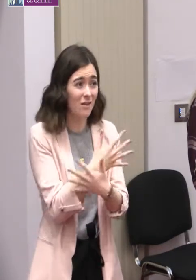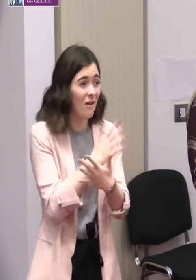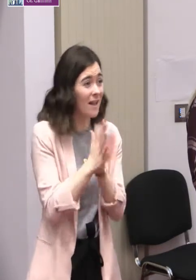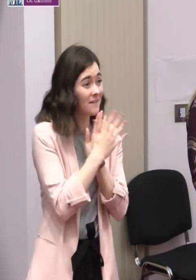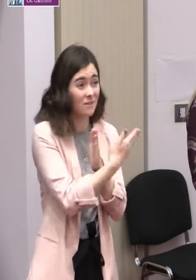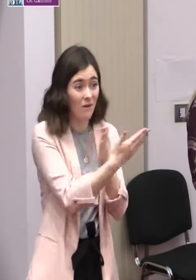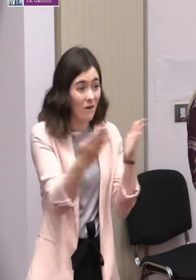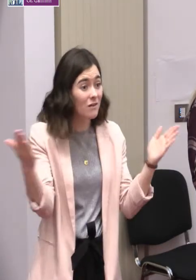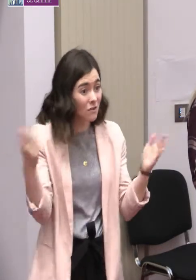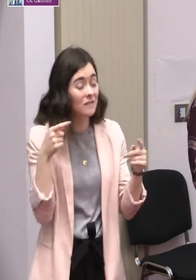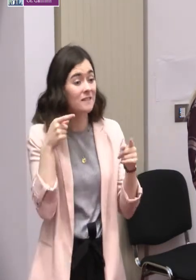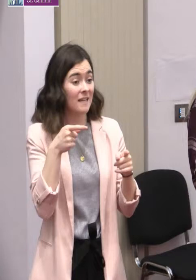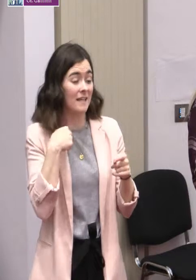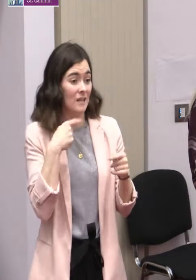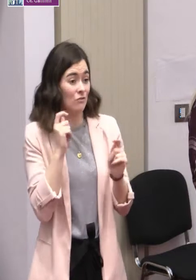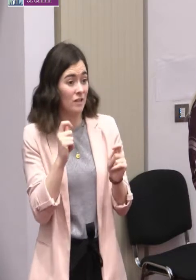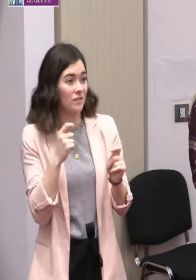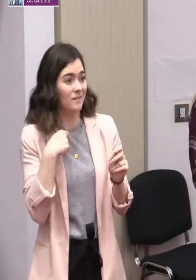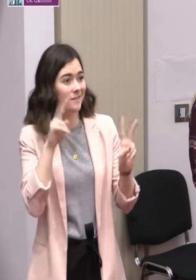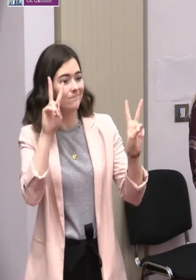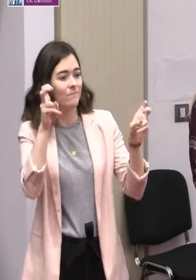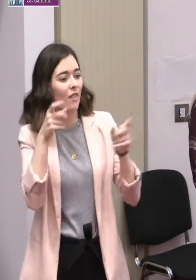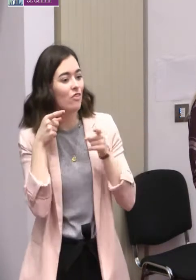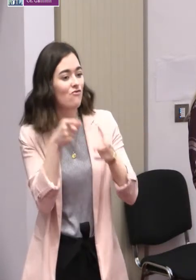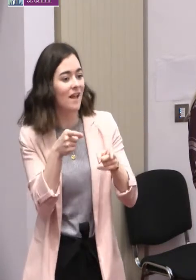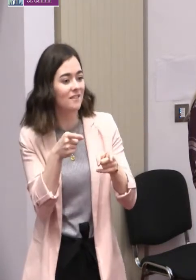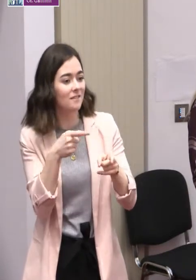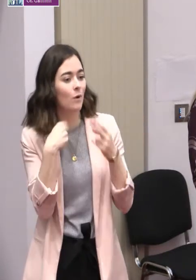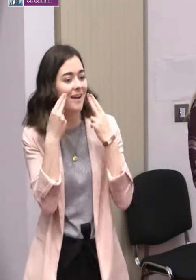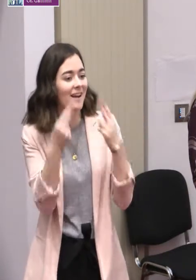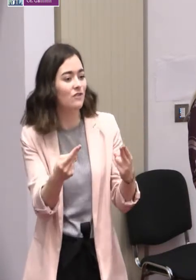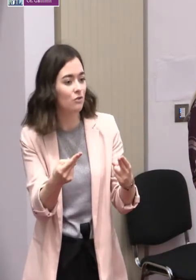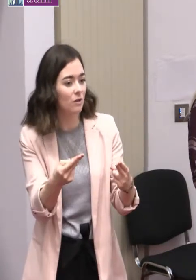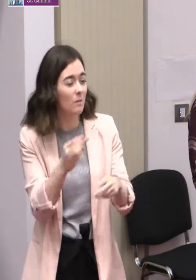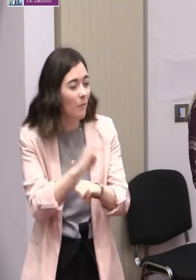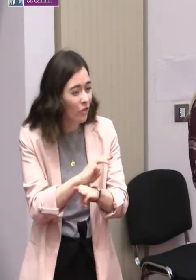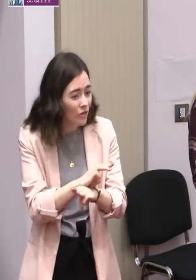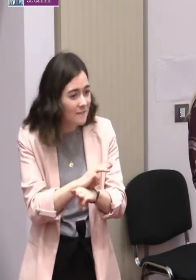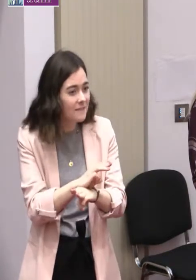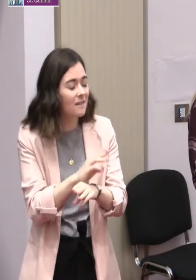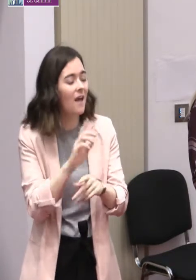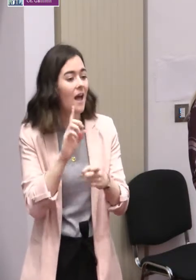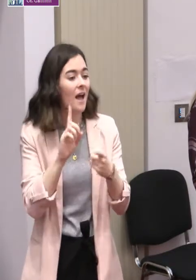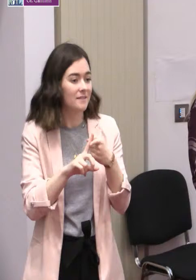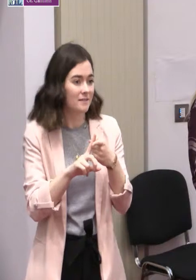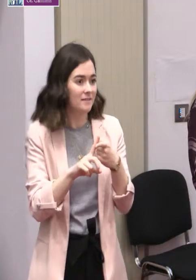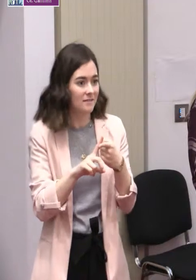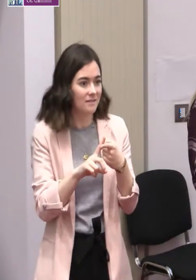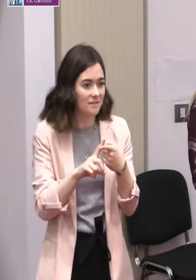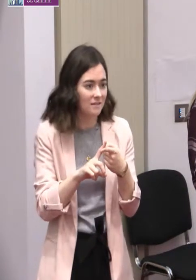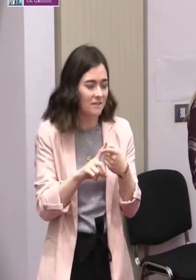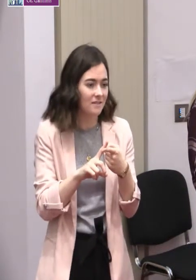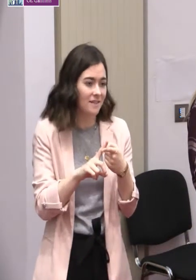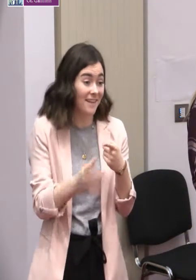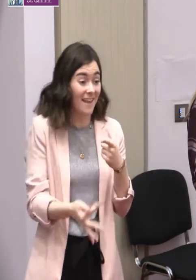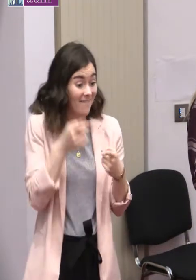It treats us as a potential threat to our natural mothers and if that goes through,